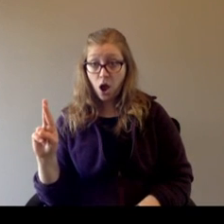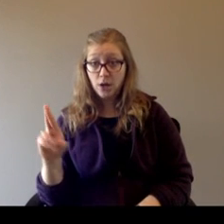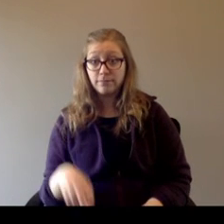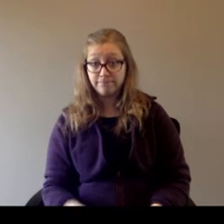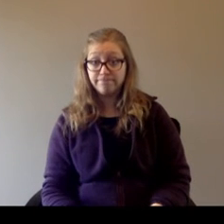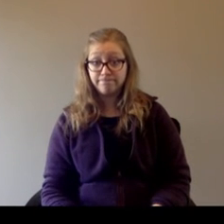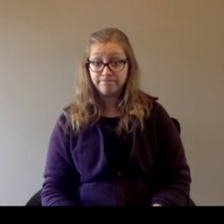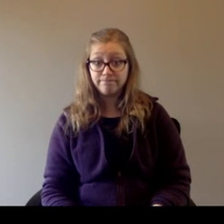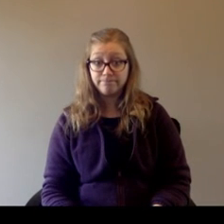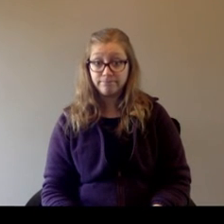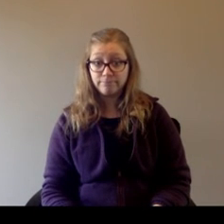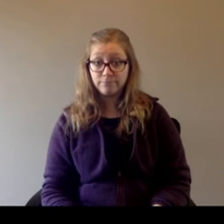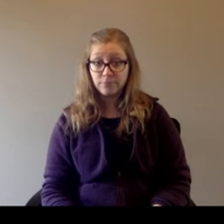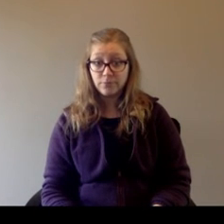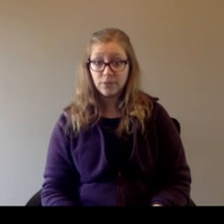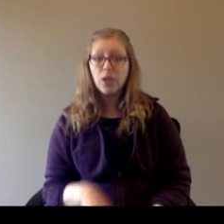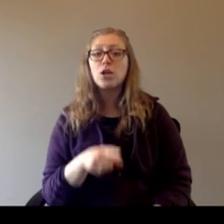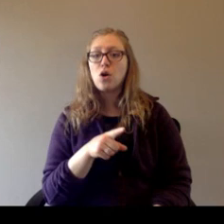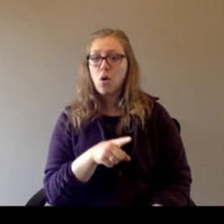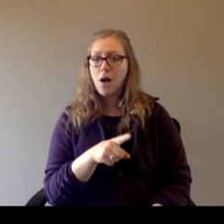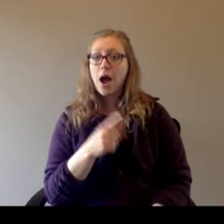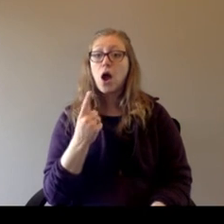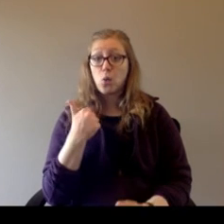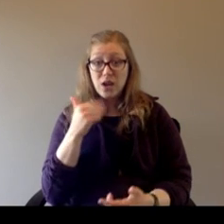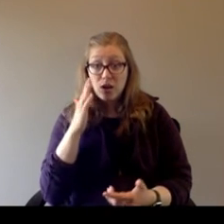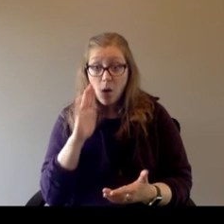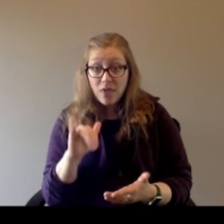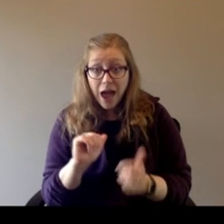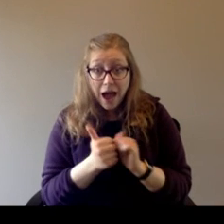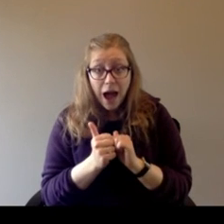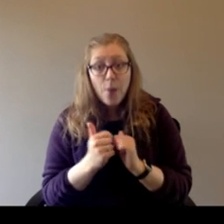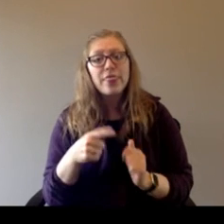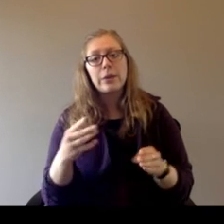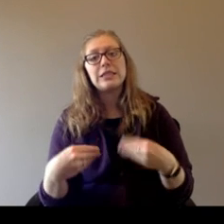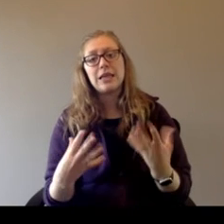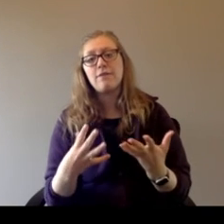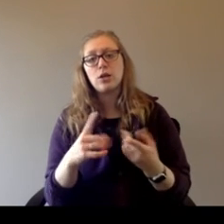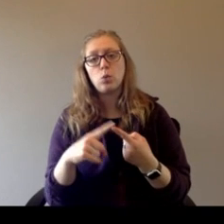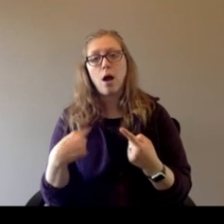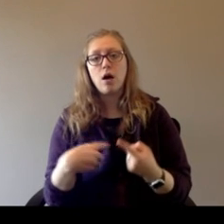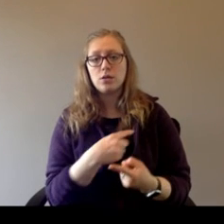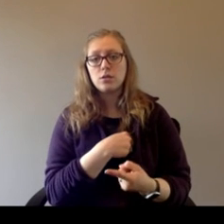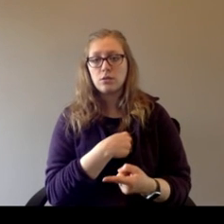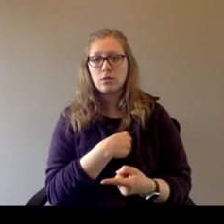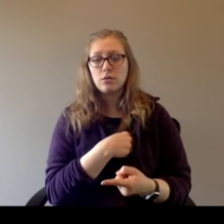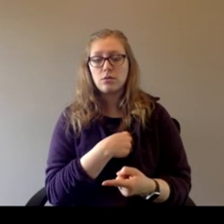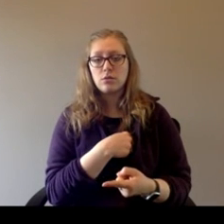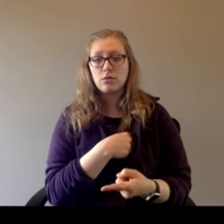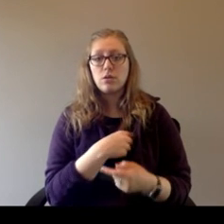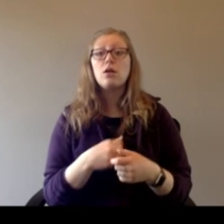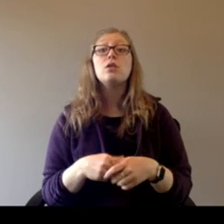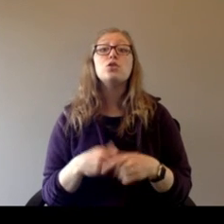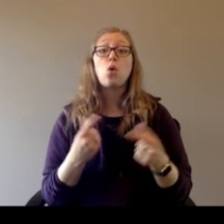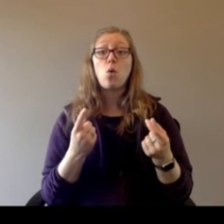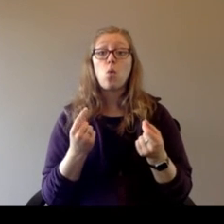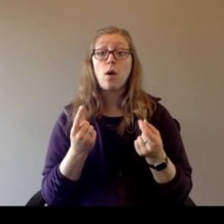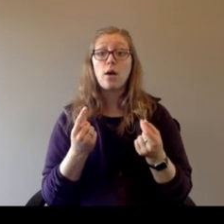That was given to us. So all we need to do is take the midpoint information